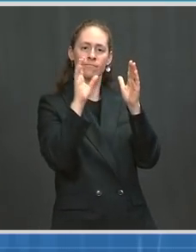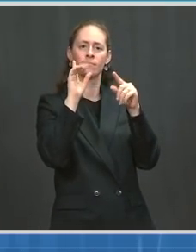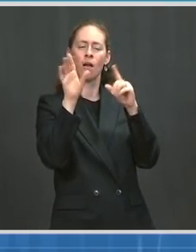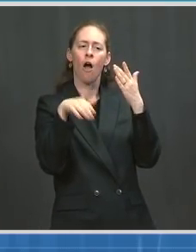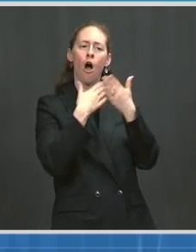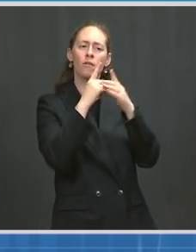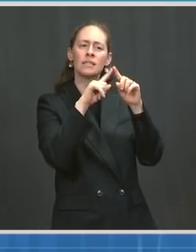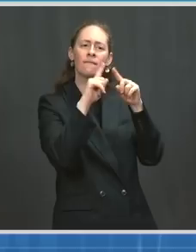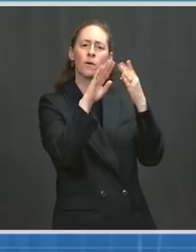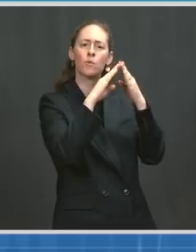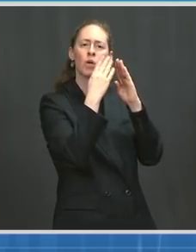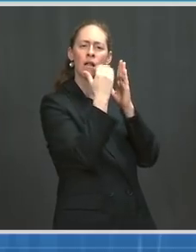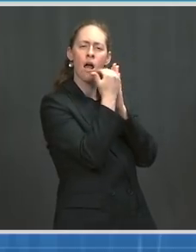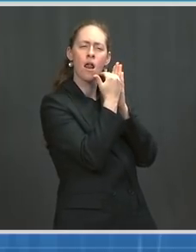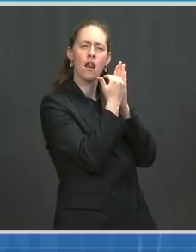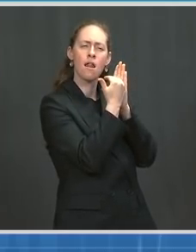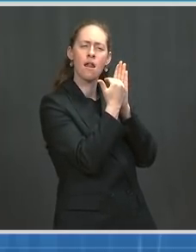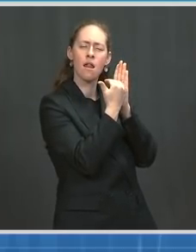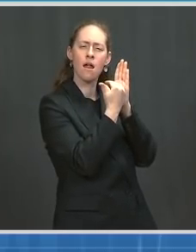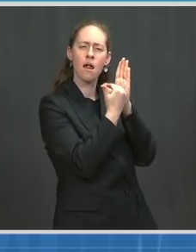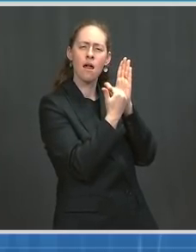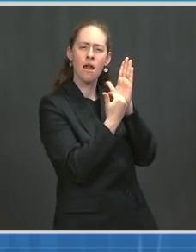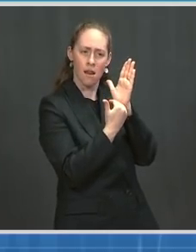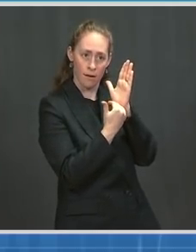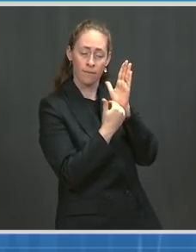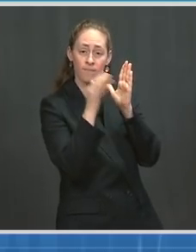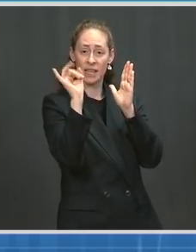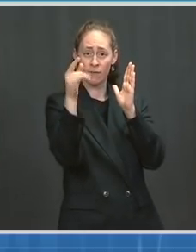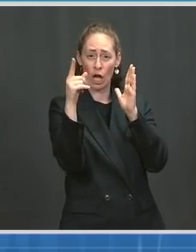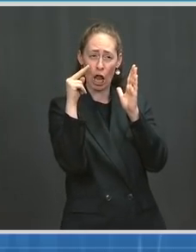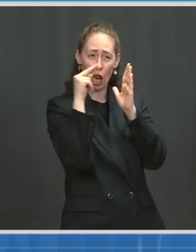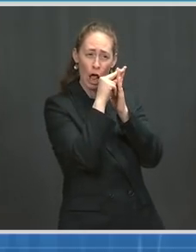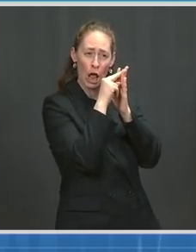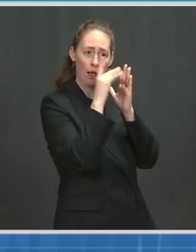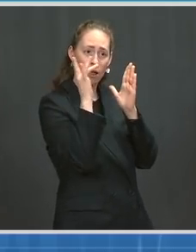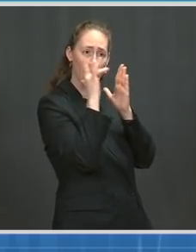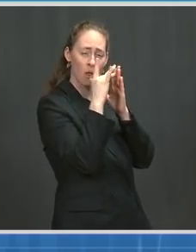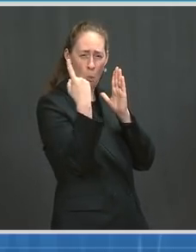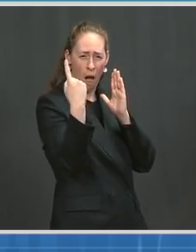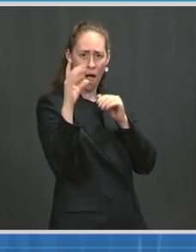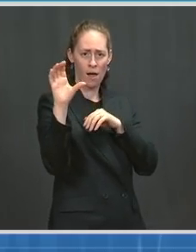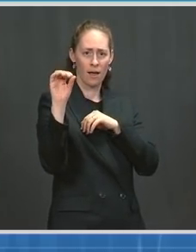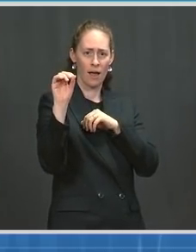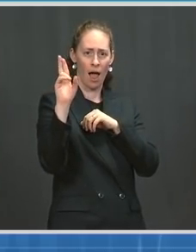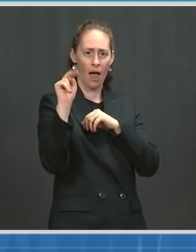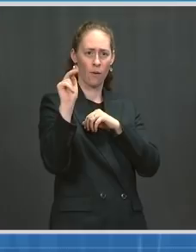we see major decreases. As I mentioned at the start of my remarks, we have seen a 20 percent decrease